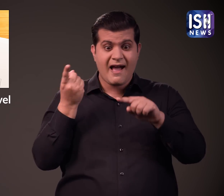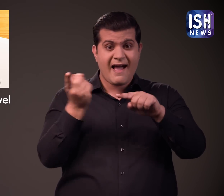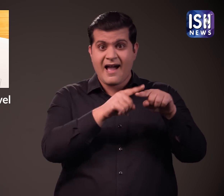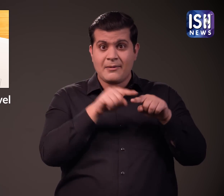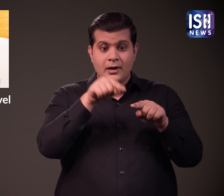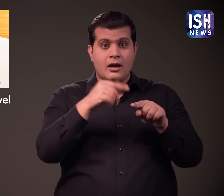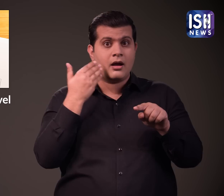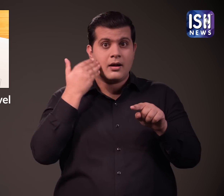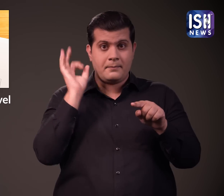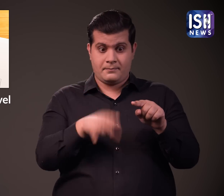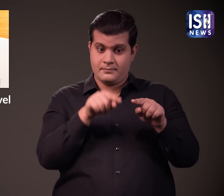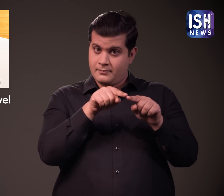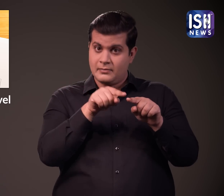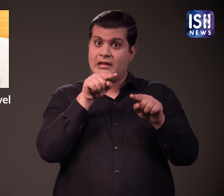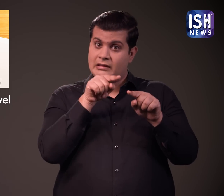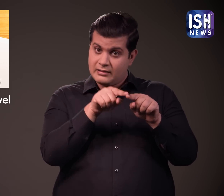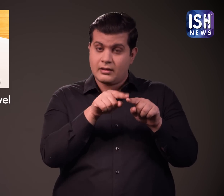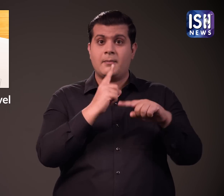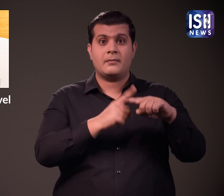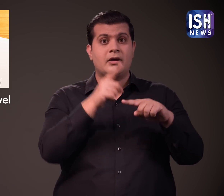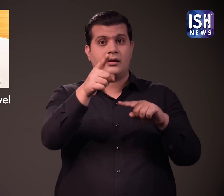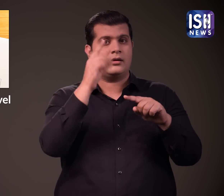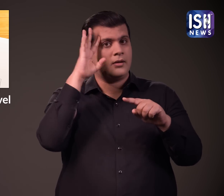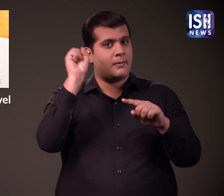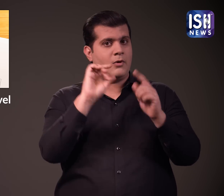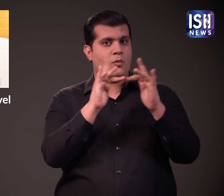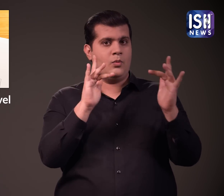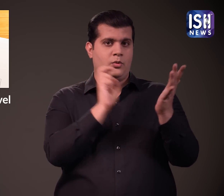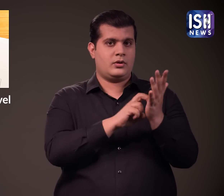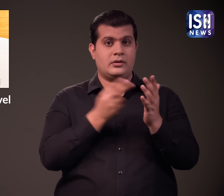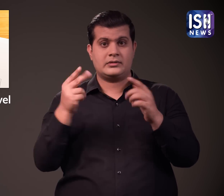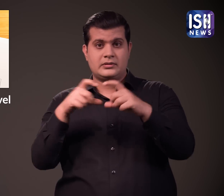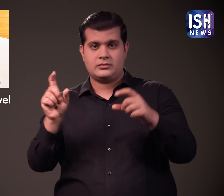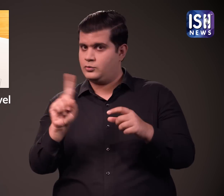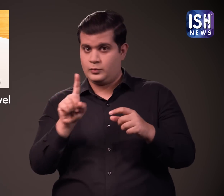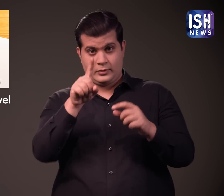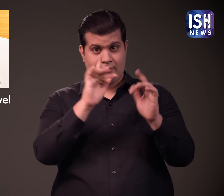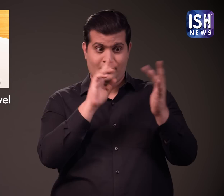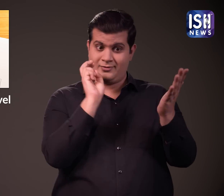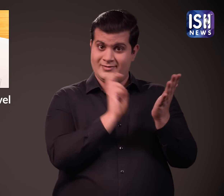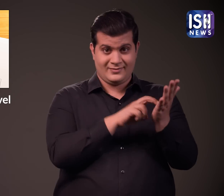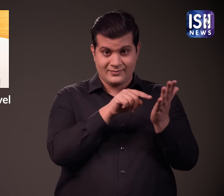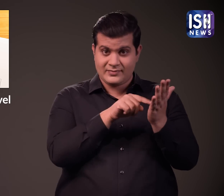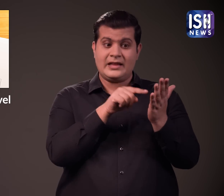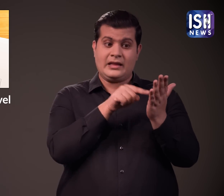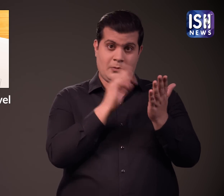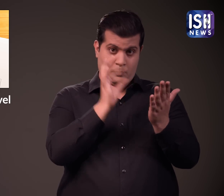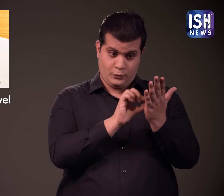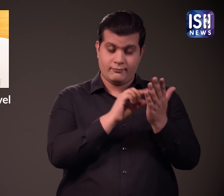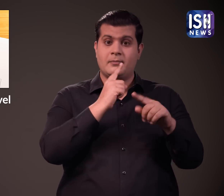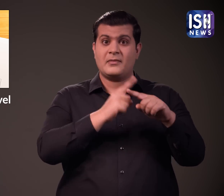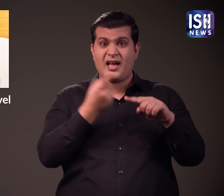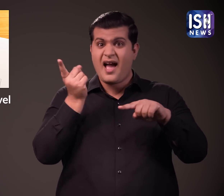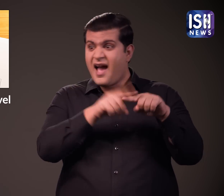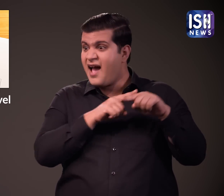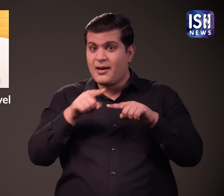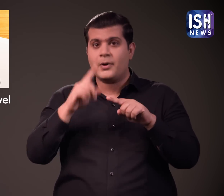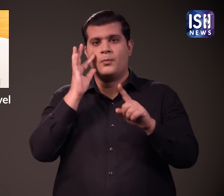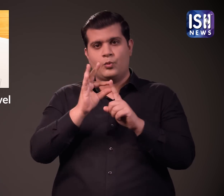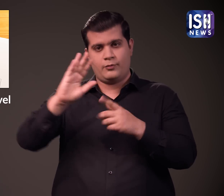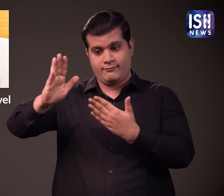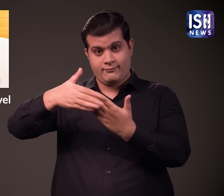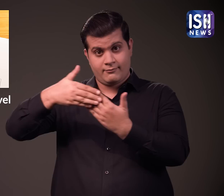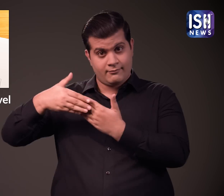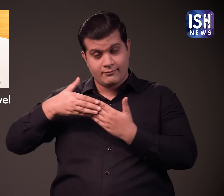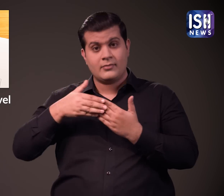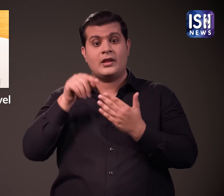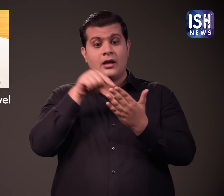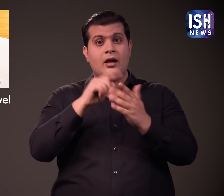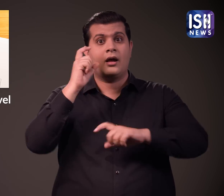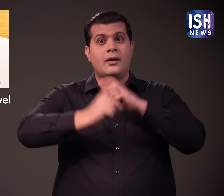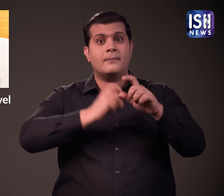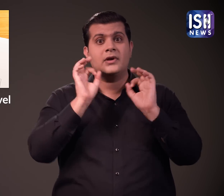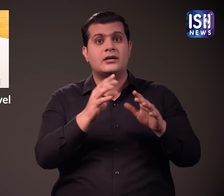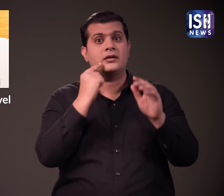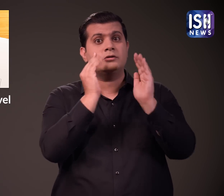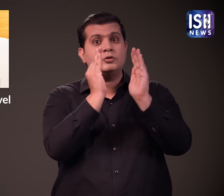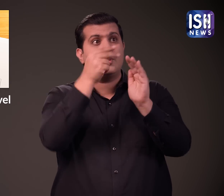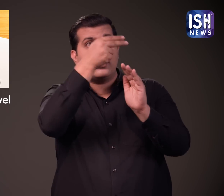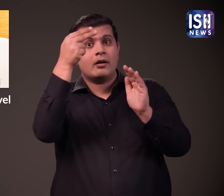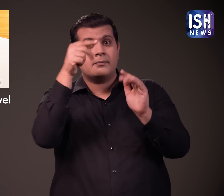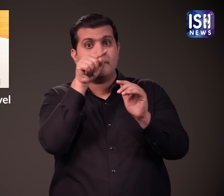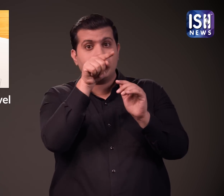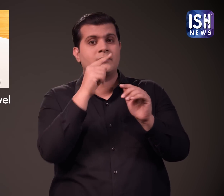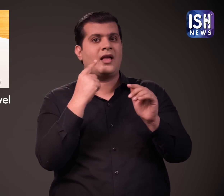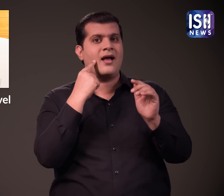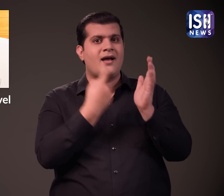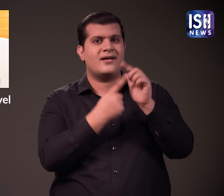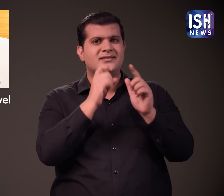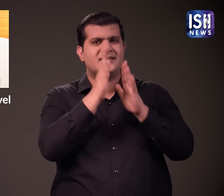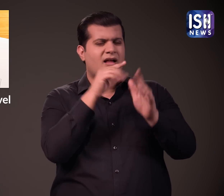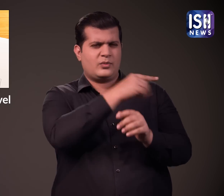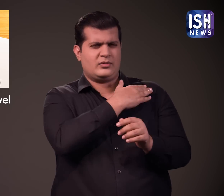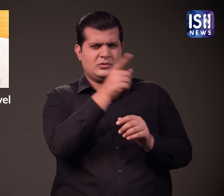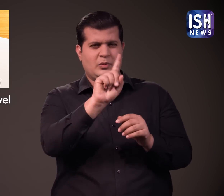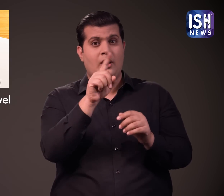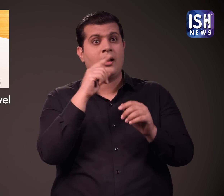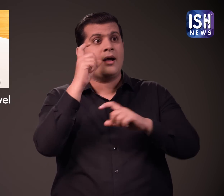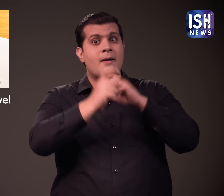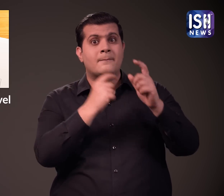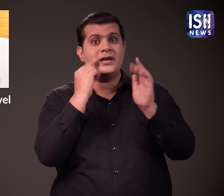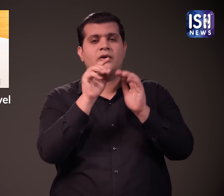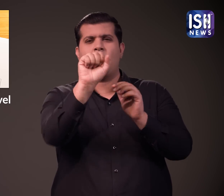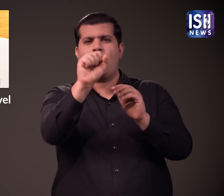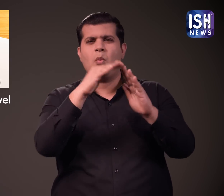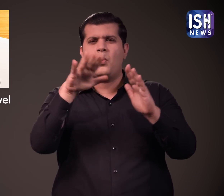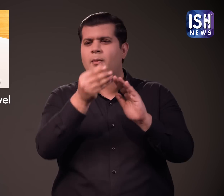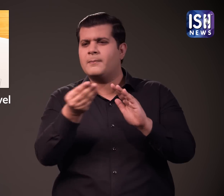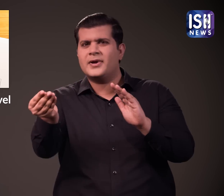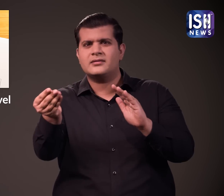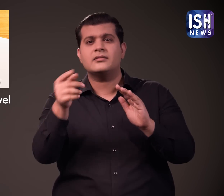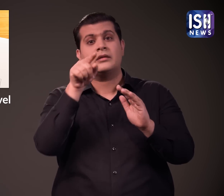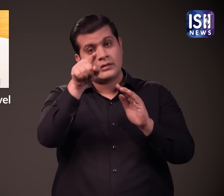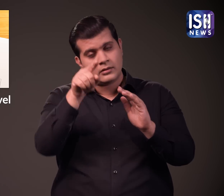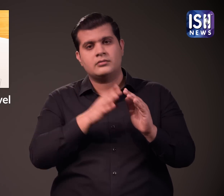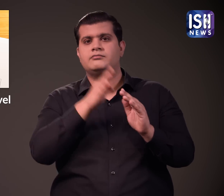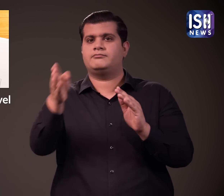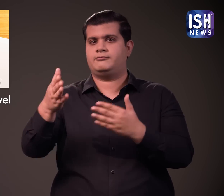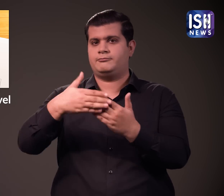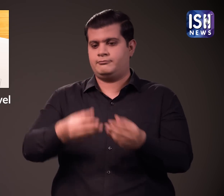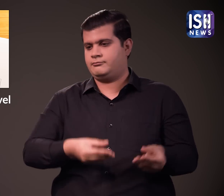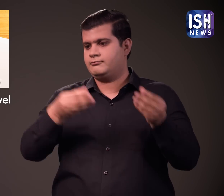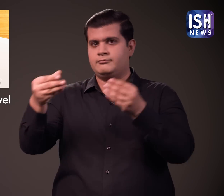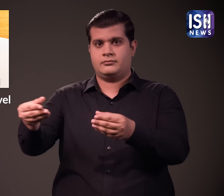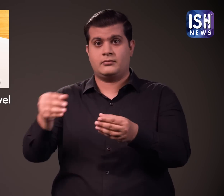the online ticket along with other proof of the incident can be submitted to the nearest office of the insurance company.